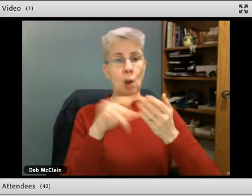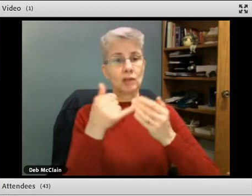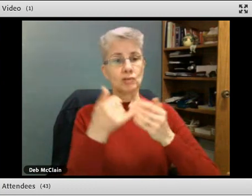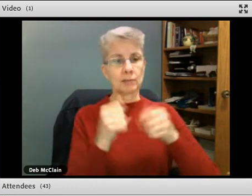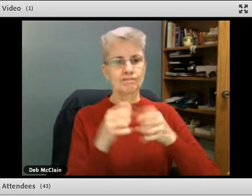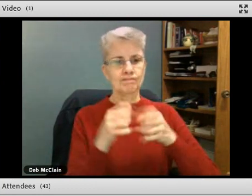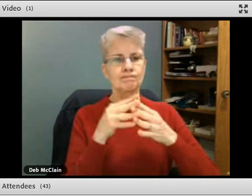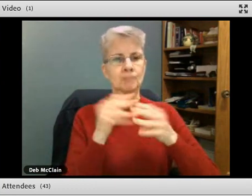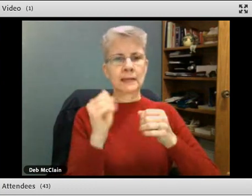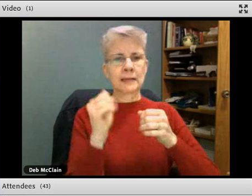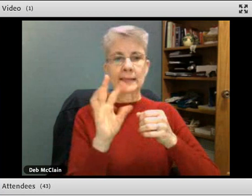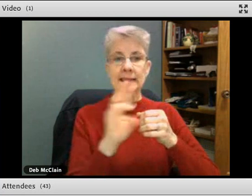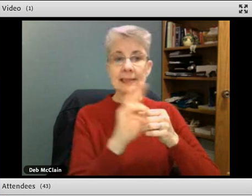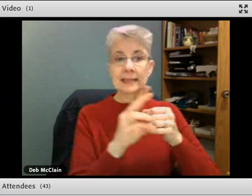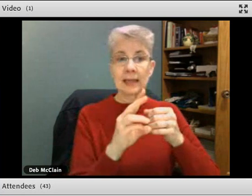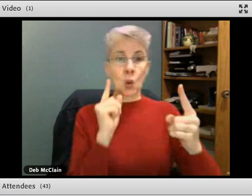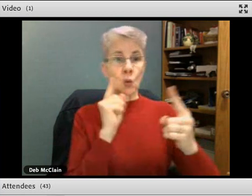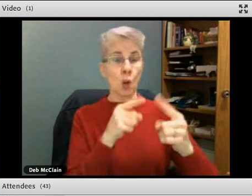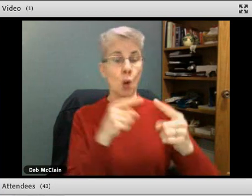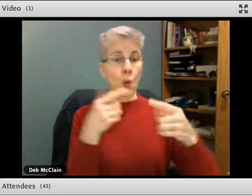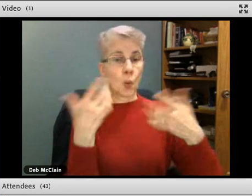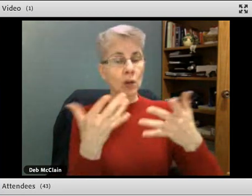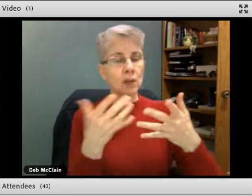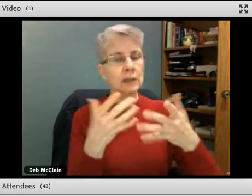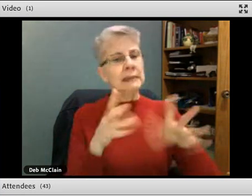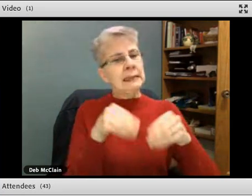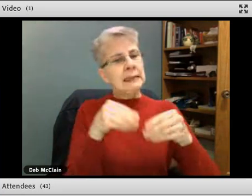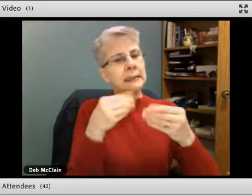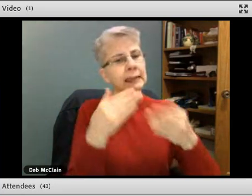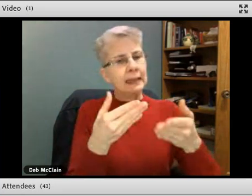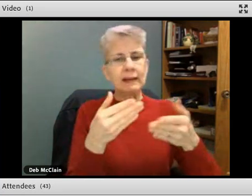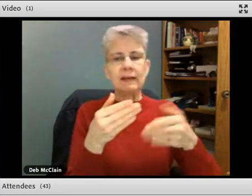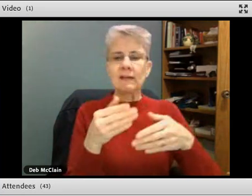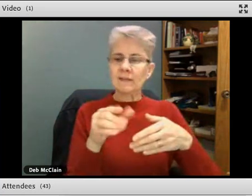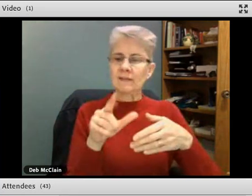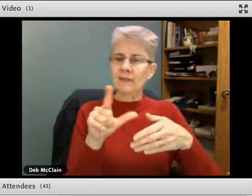with the goal of giving L.C.s bibliographic data,